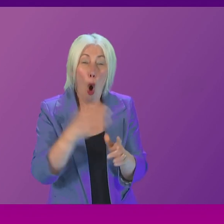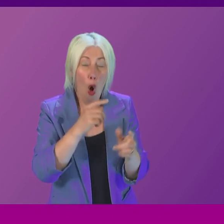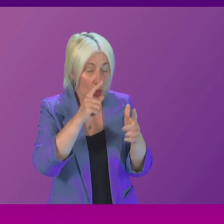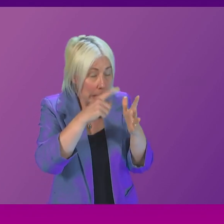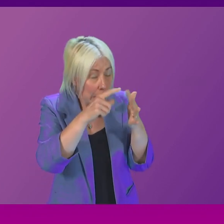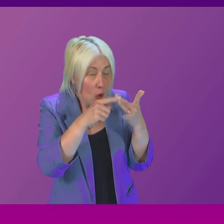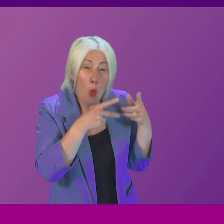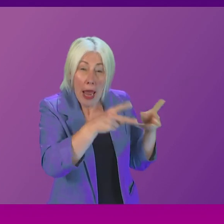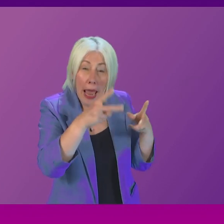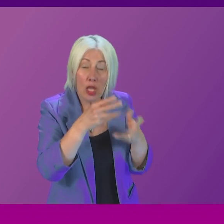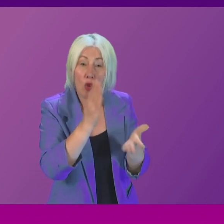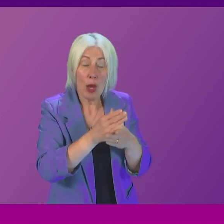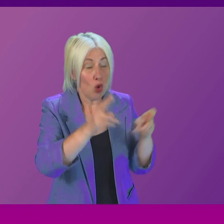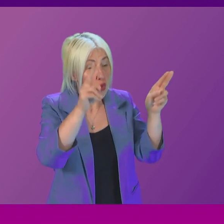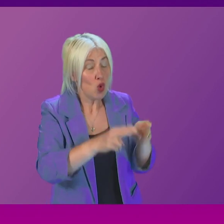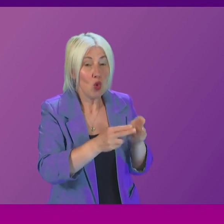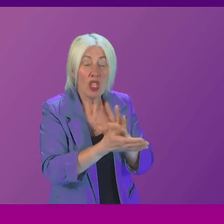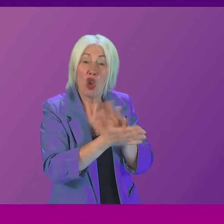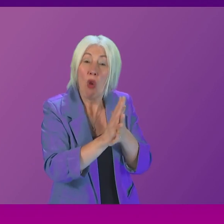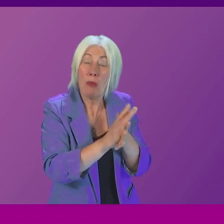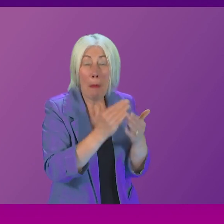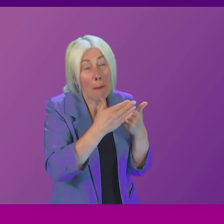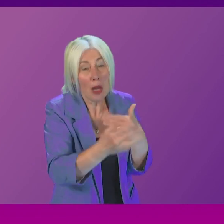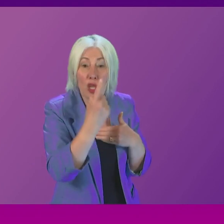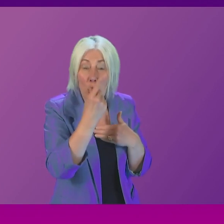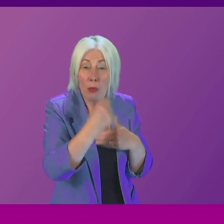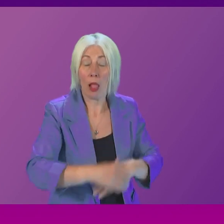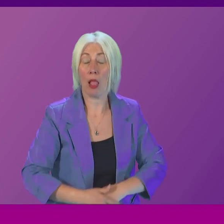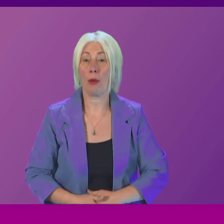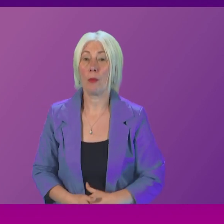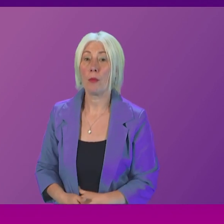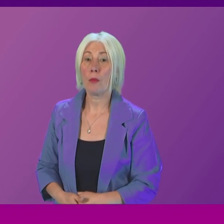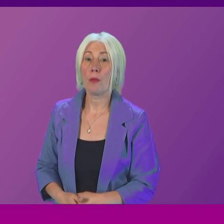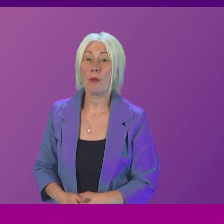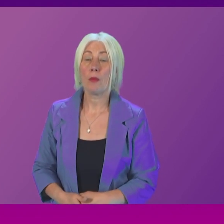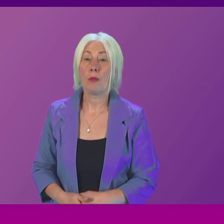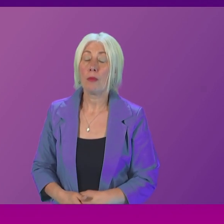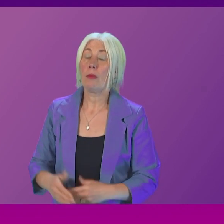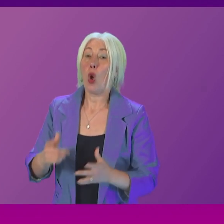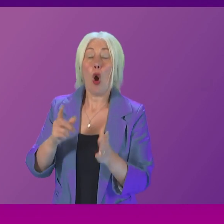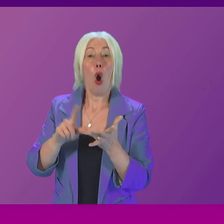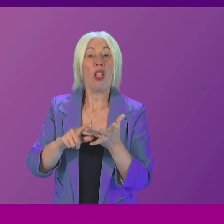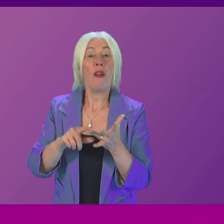avenue to minimise this disruption as much as it can.